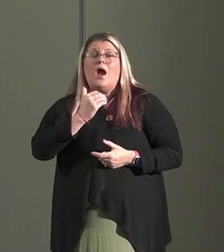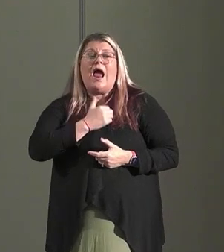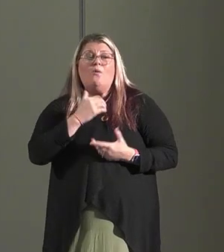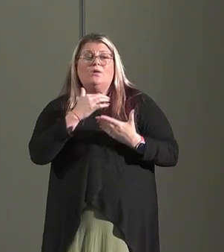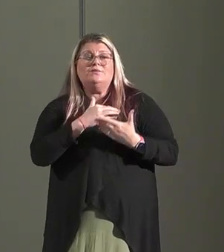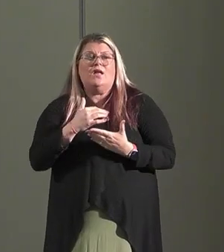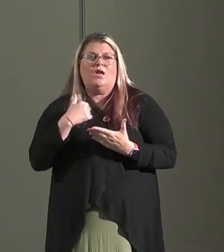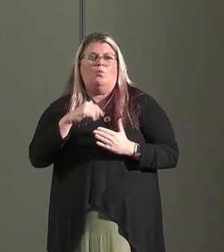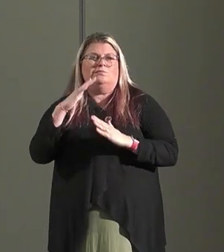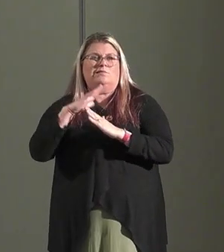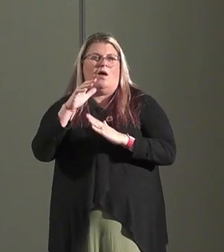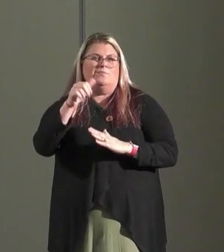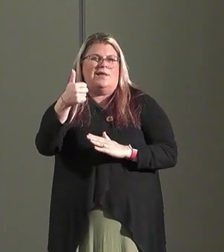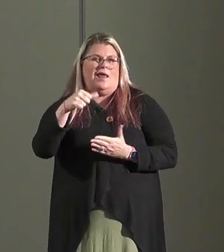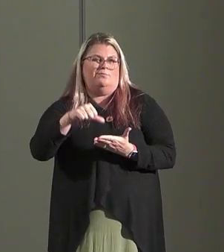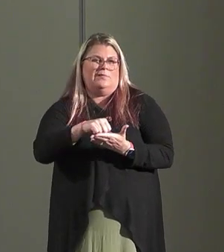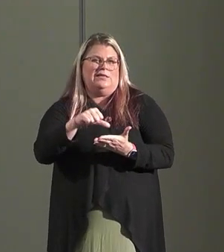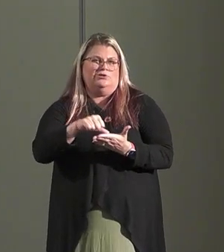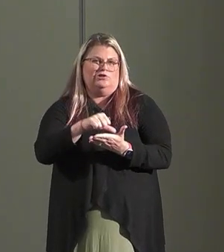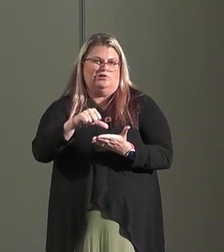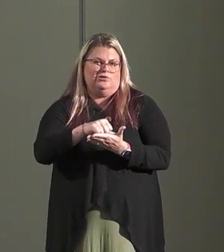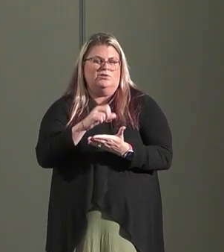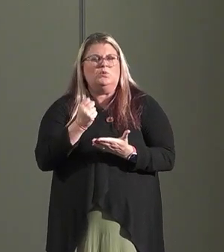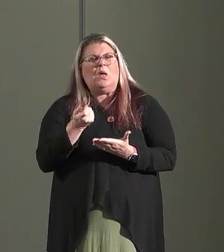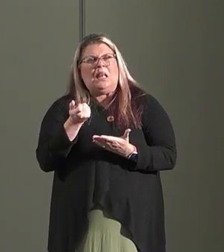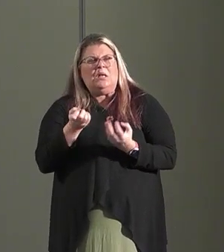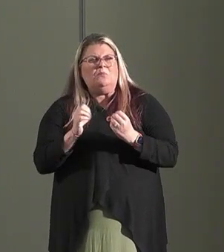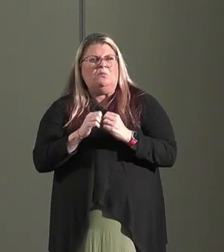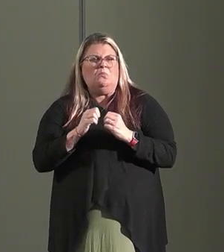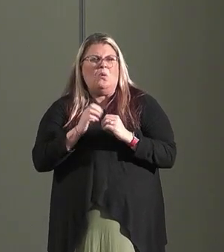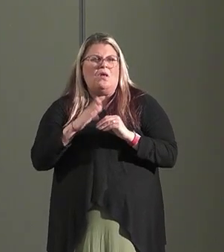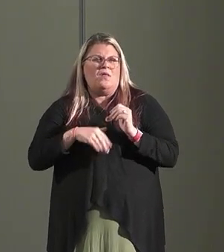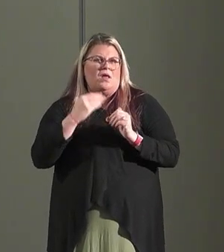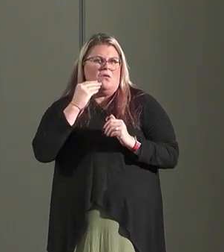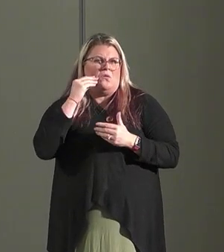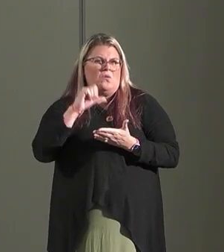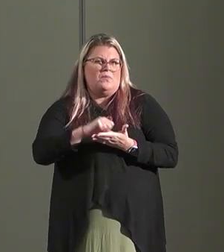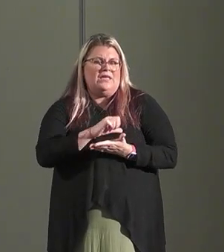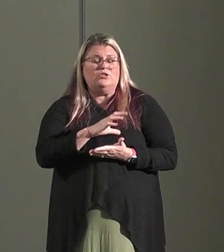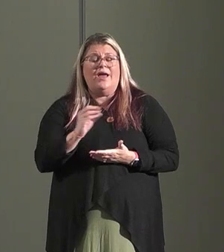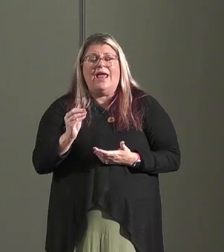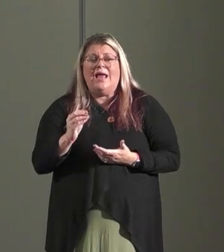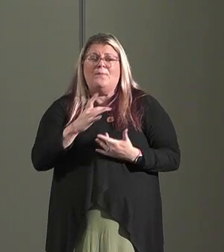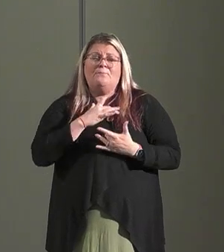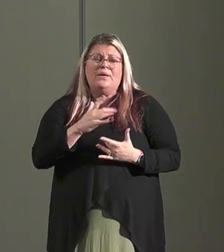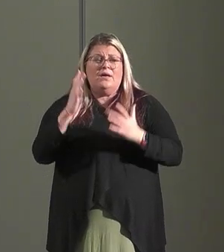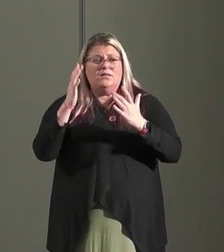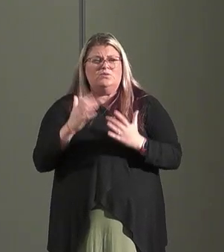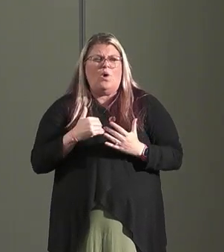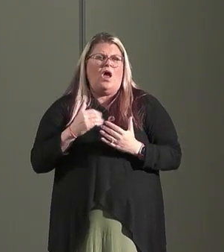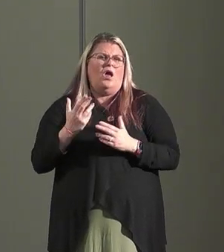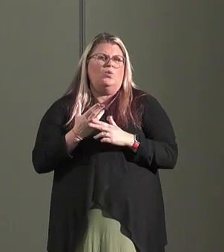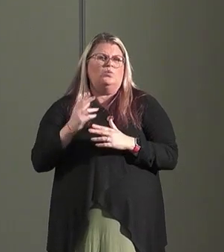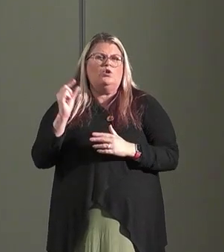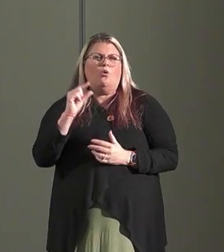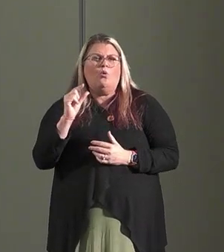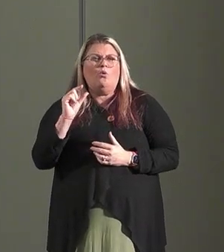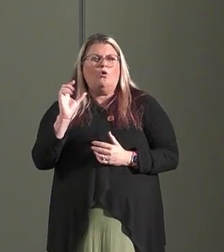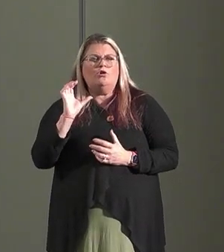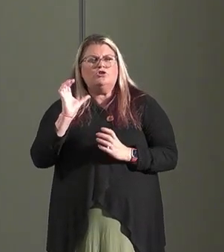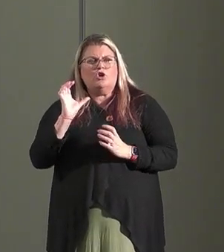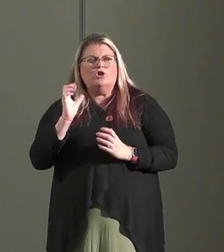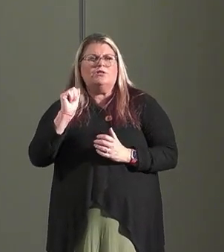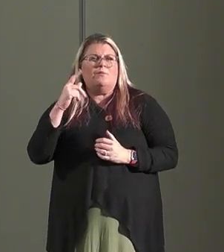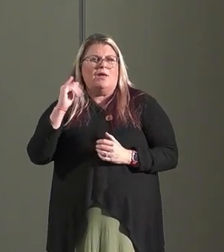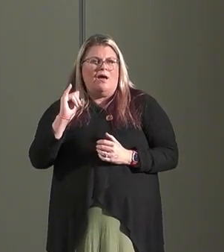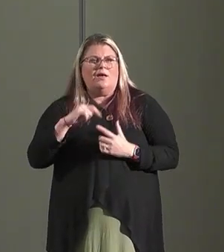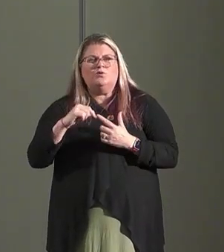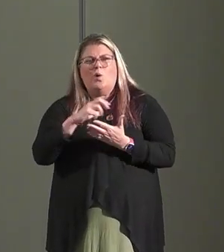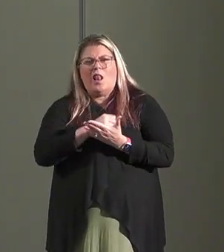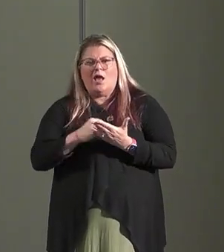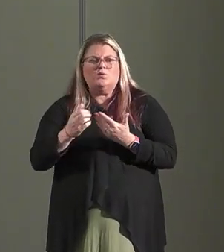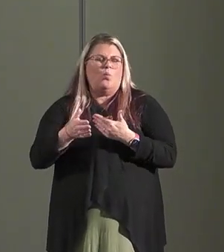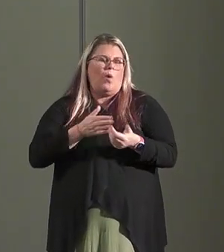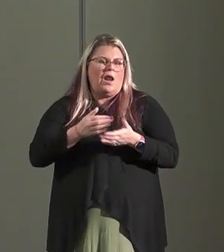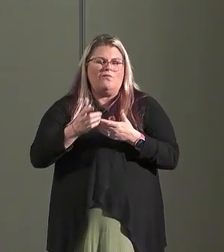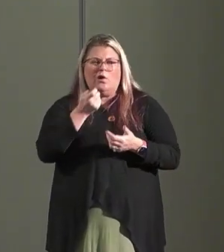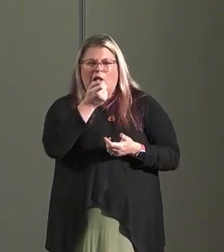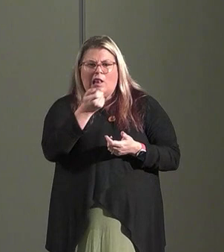pages it is more than the home page. We used the Google page that they think is the top 10 pages